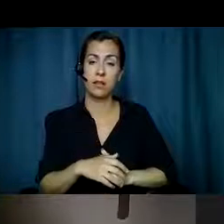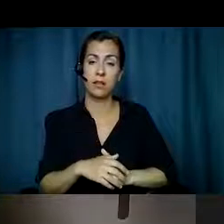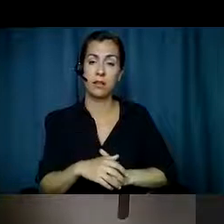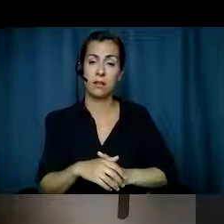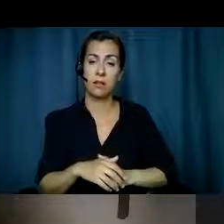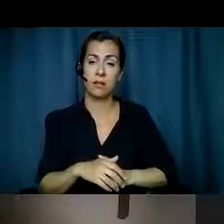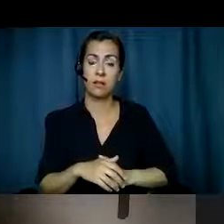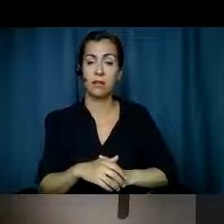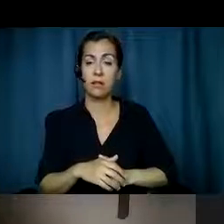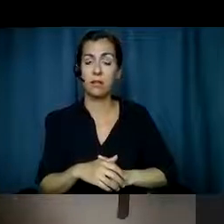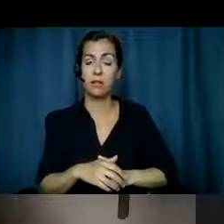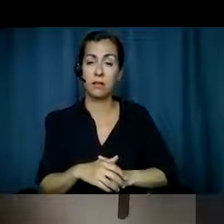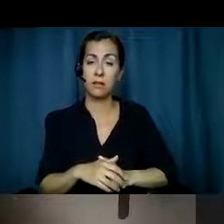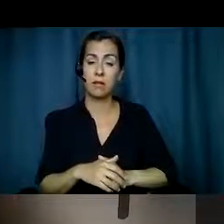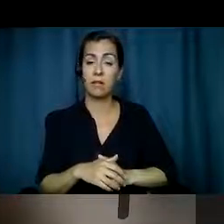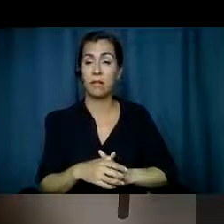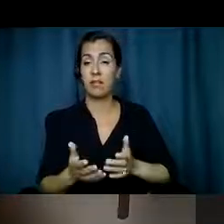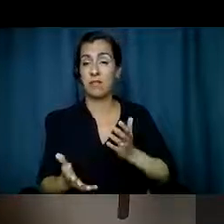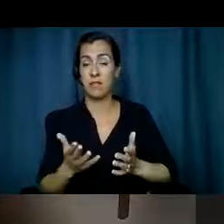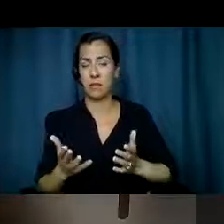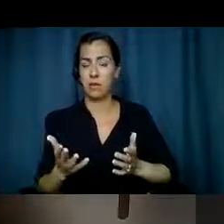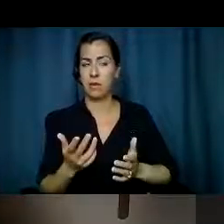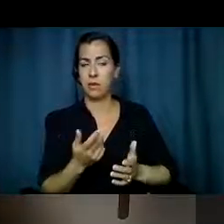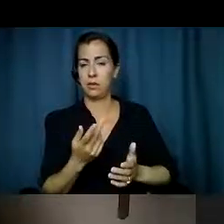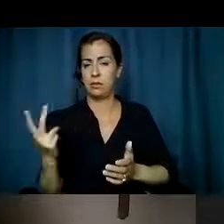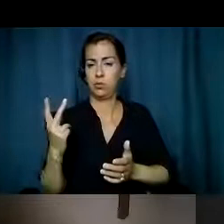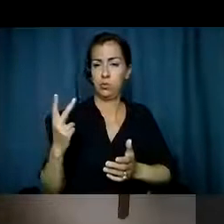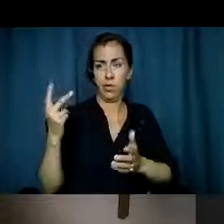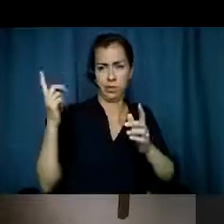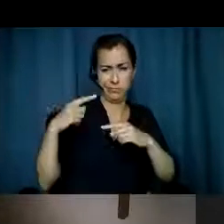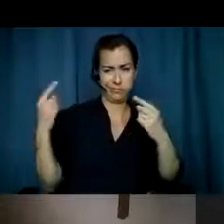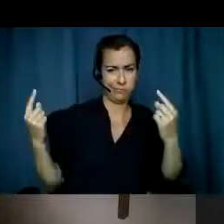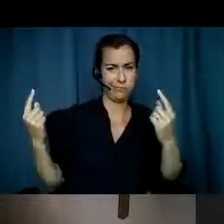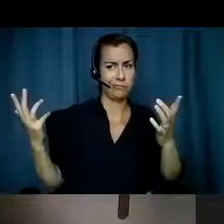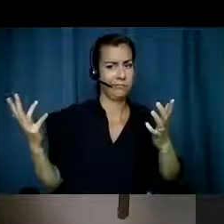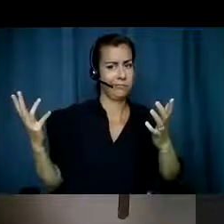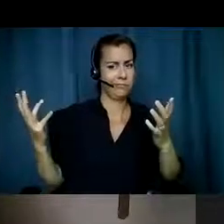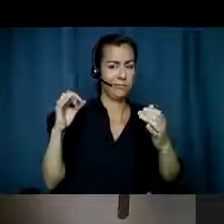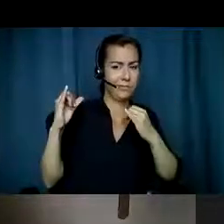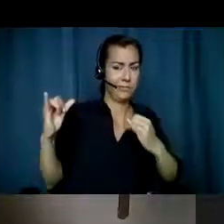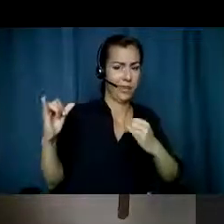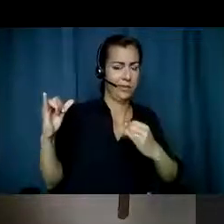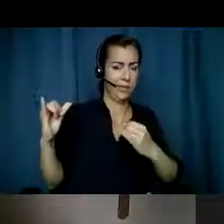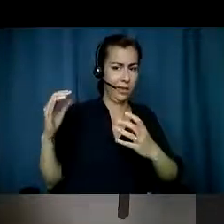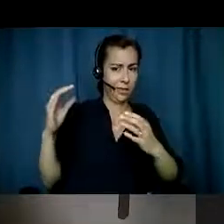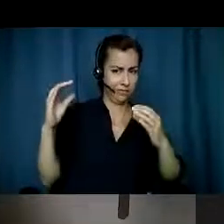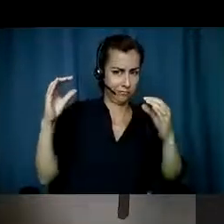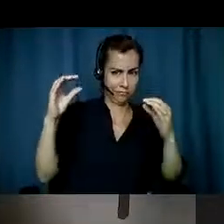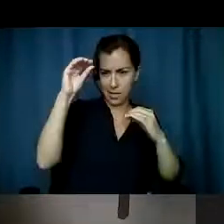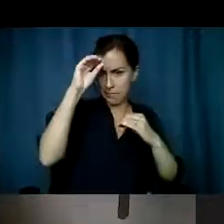have vote by mail options?